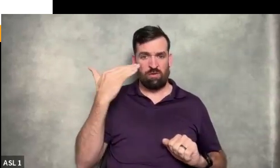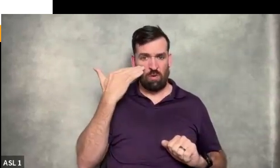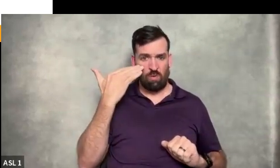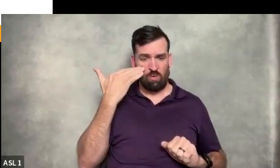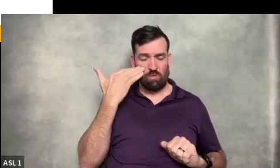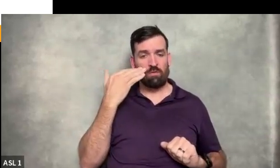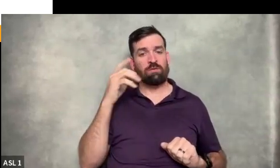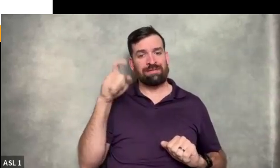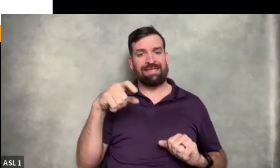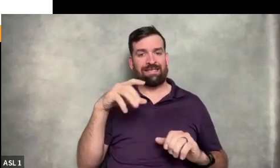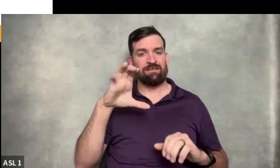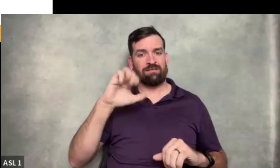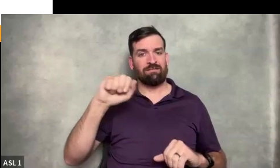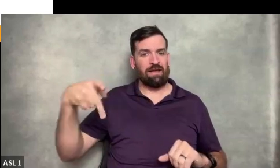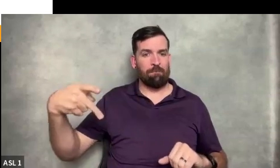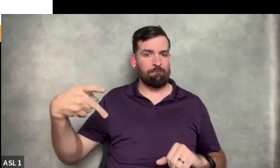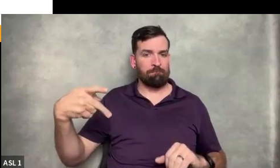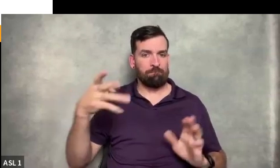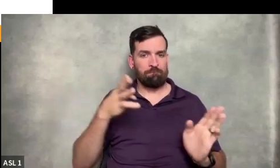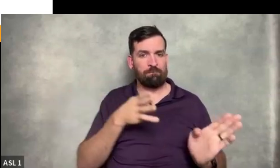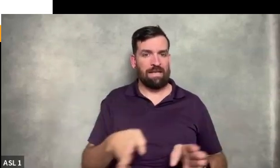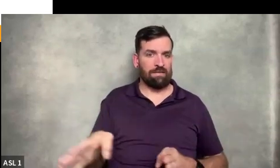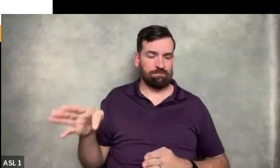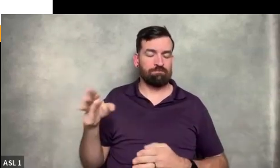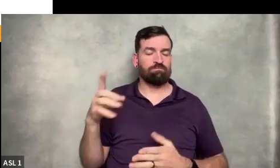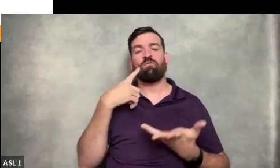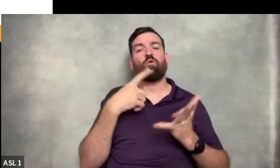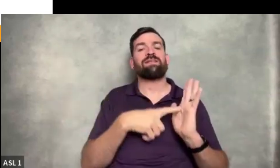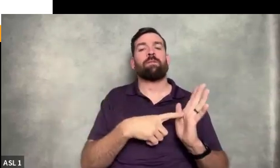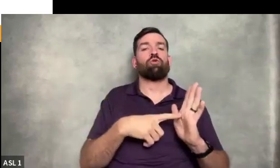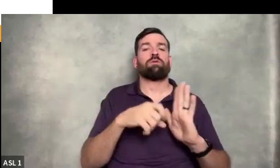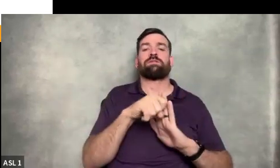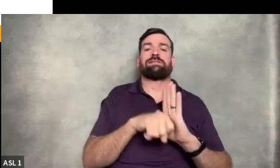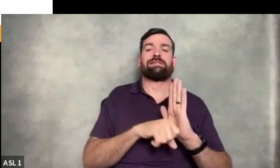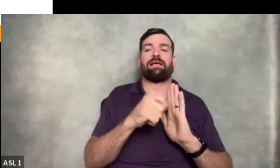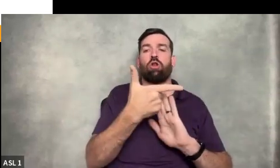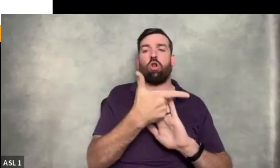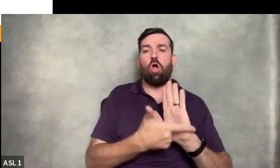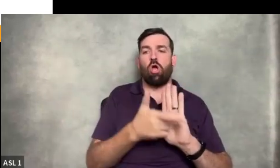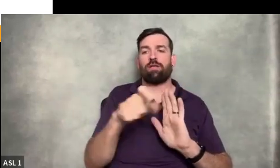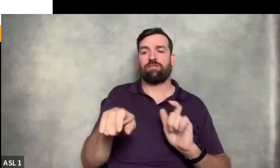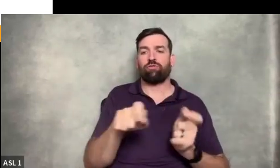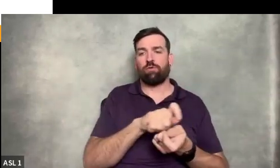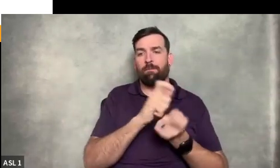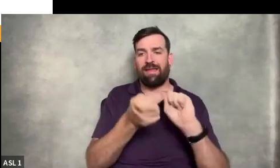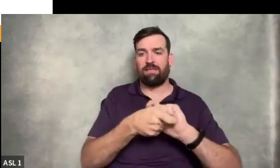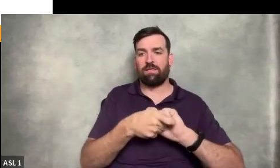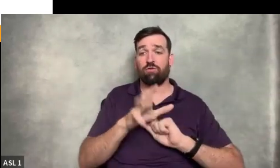corrective action plan. Say, for example, a state law needs to be amended and your legislature will